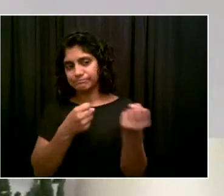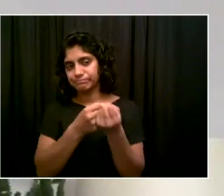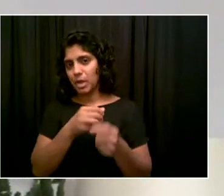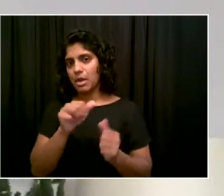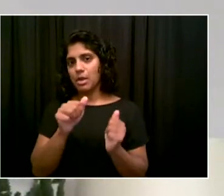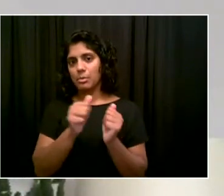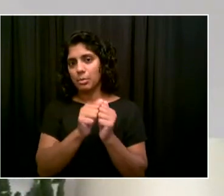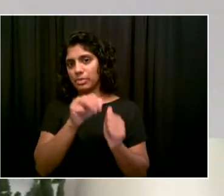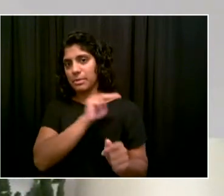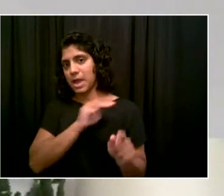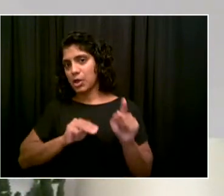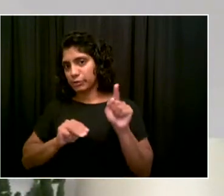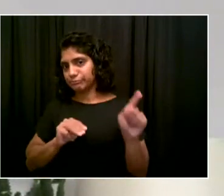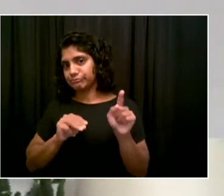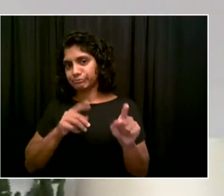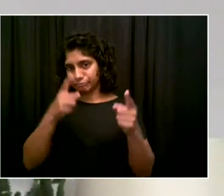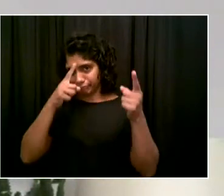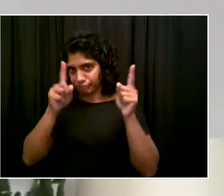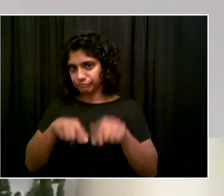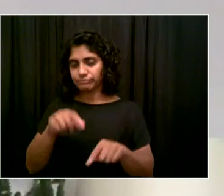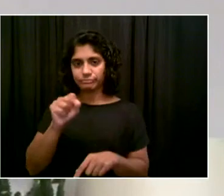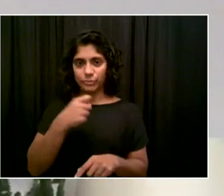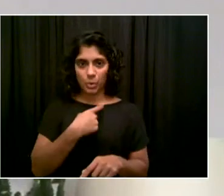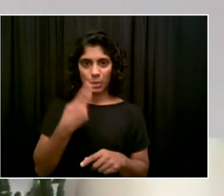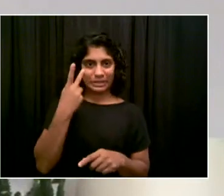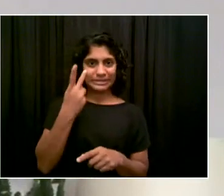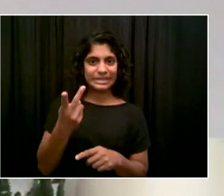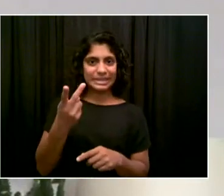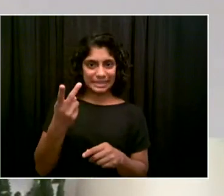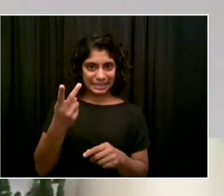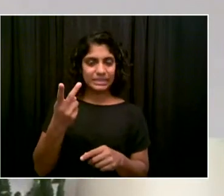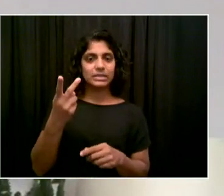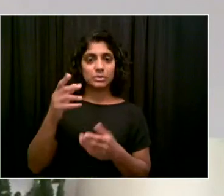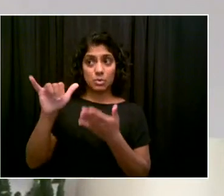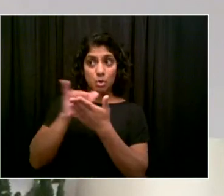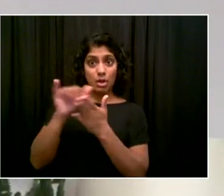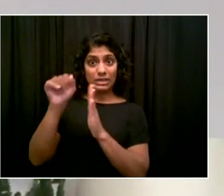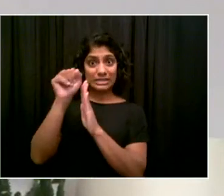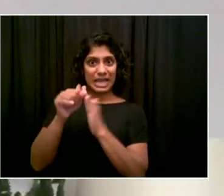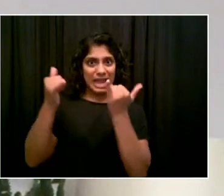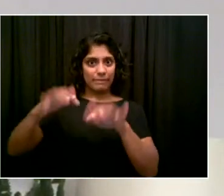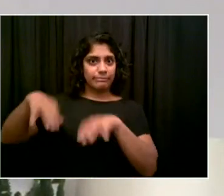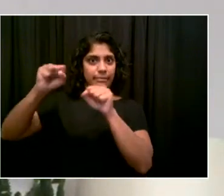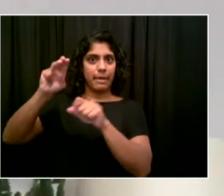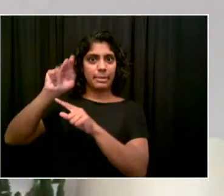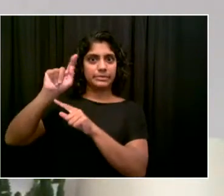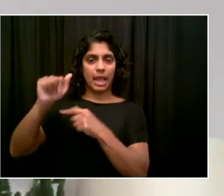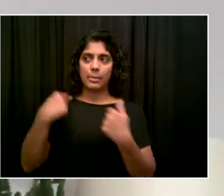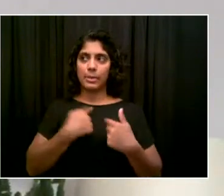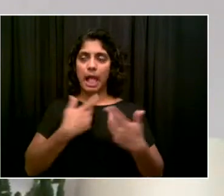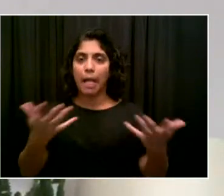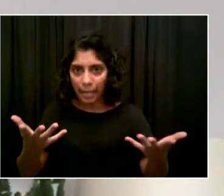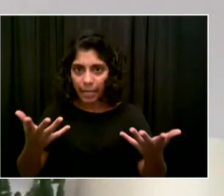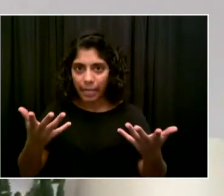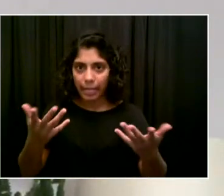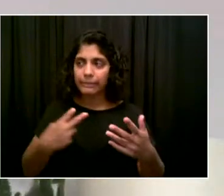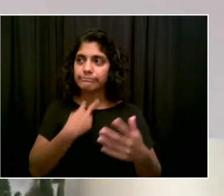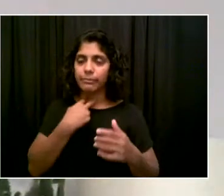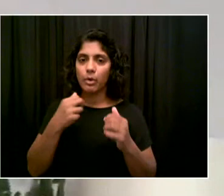OF CONGESTION PRICING. THE NEED IS URGENT. WHILE WE CONNUTIE TO HOLD UBP ILLIONS FROM BEING INVESTED IN OUR PUBLIC TRANSPORTATION